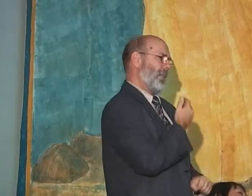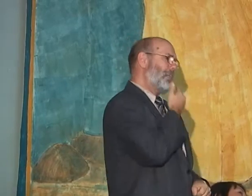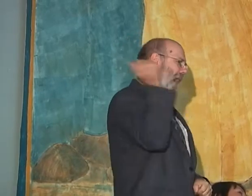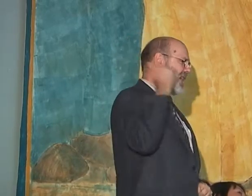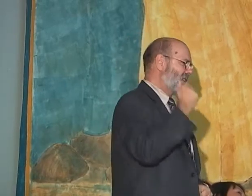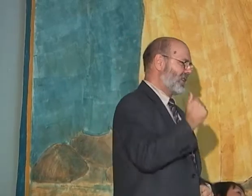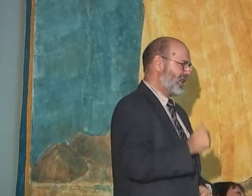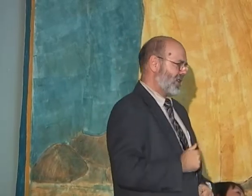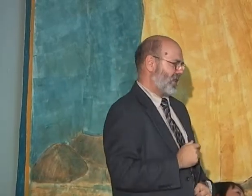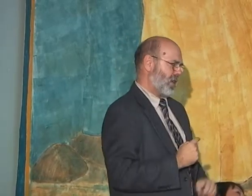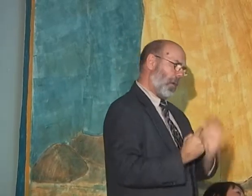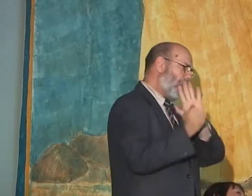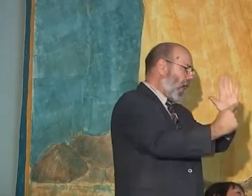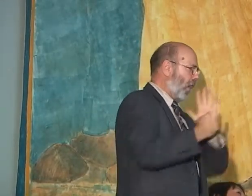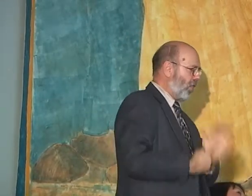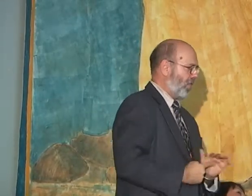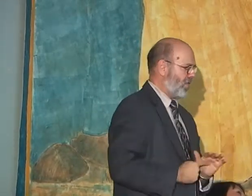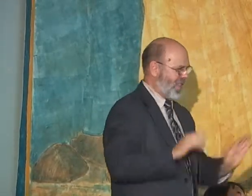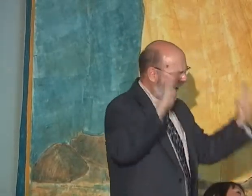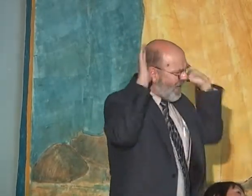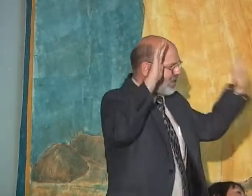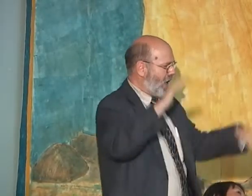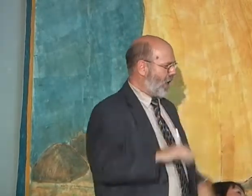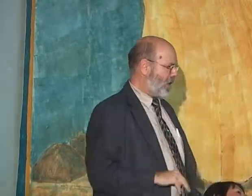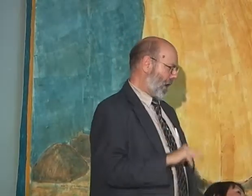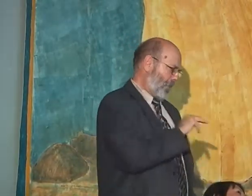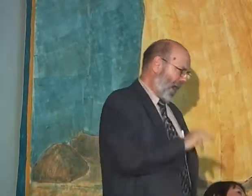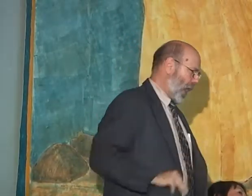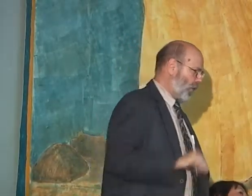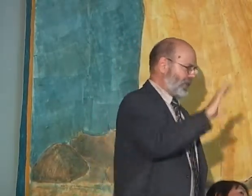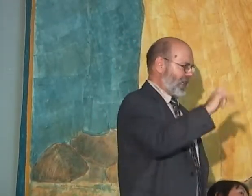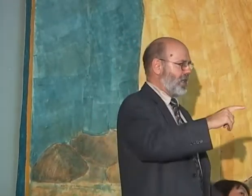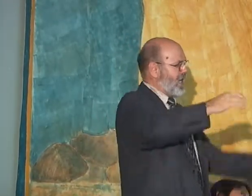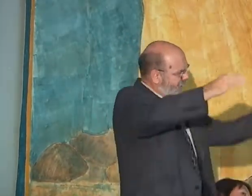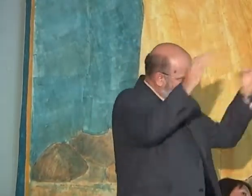uh, making sure that our votes do make a difference and that we, uh, model excellence